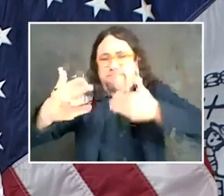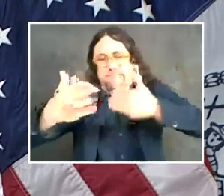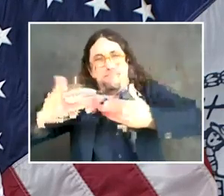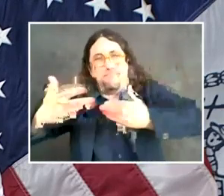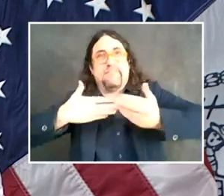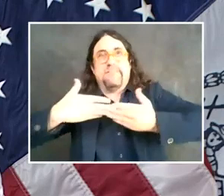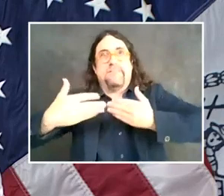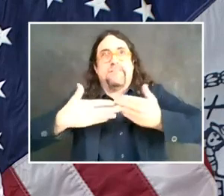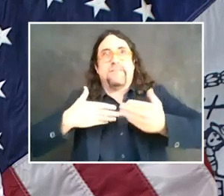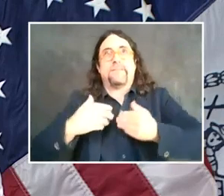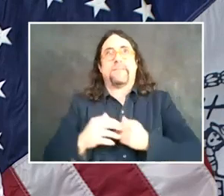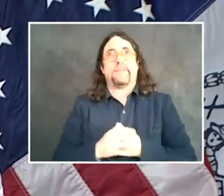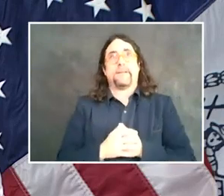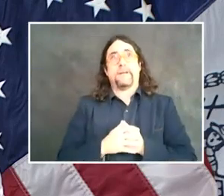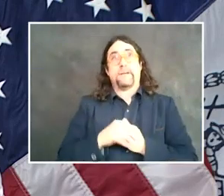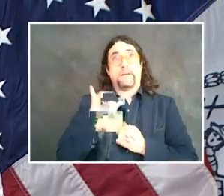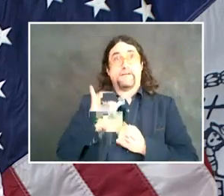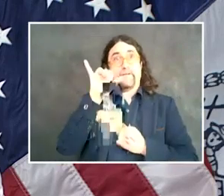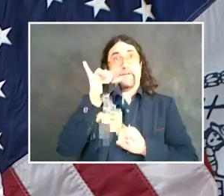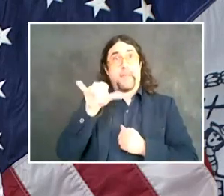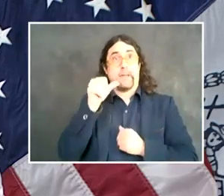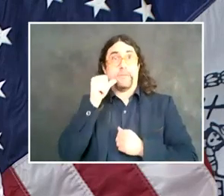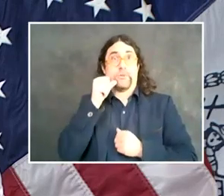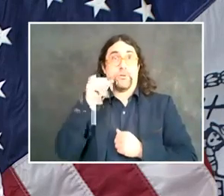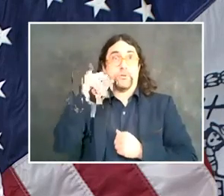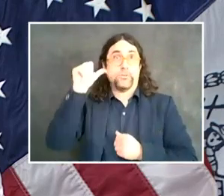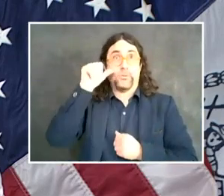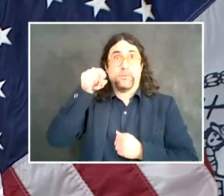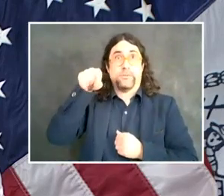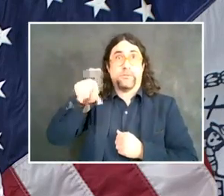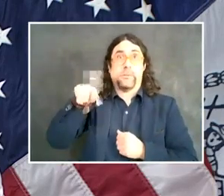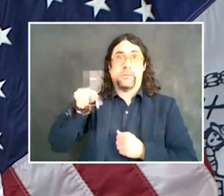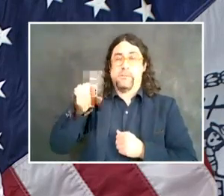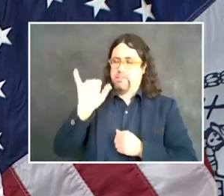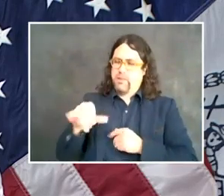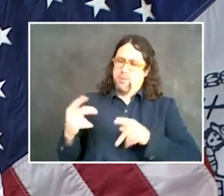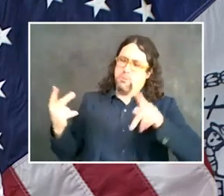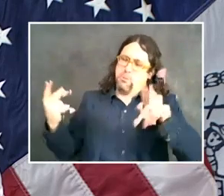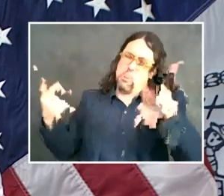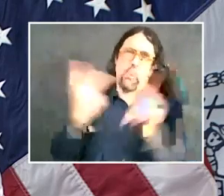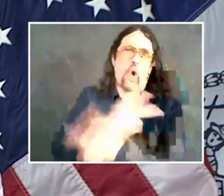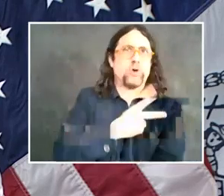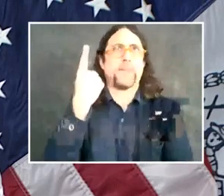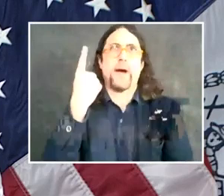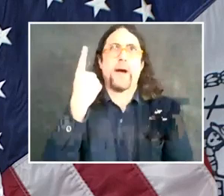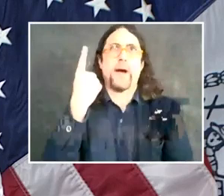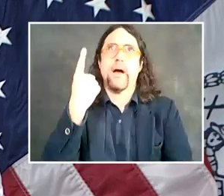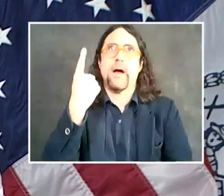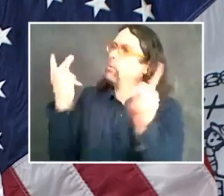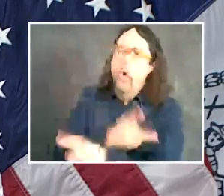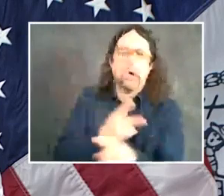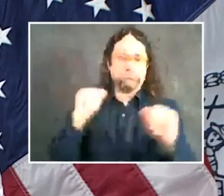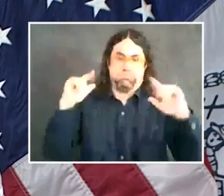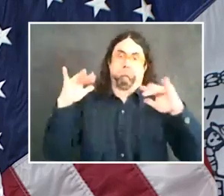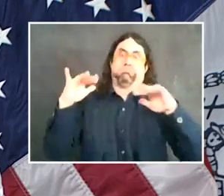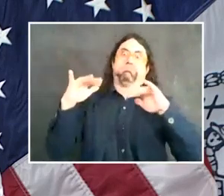OR ON VIDEO SINCE THE BEGINNING OF THIS CRISIS AND IT'S JUST NOT ALLOWABLE. SO WE HAVE TO CHANGE THIS REALITY.